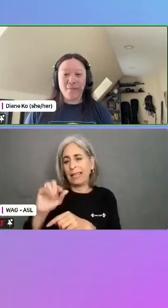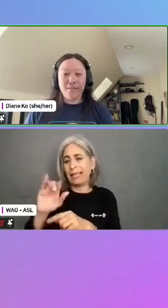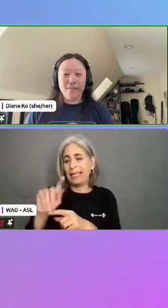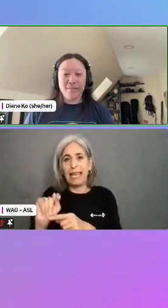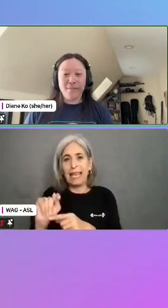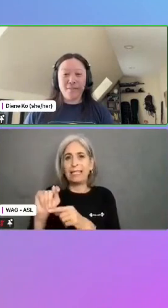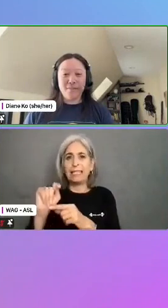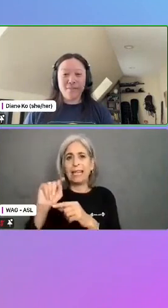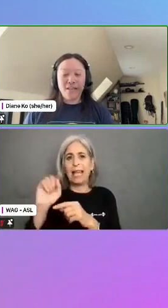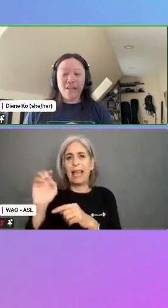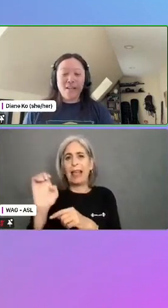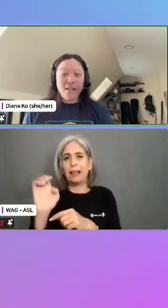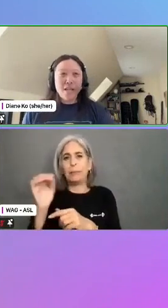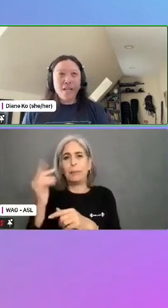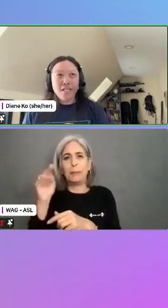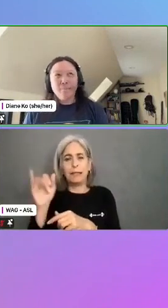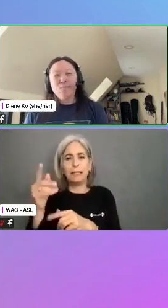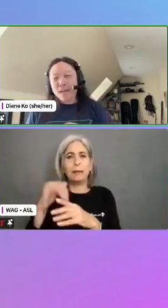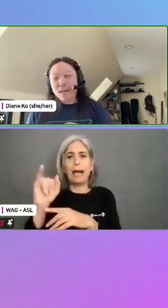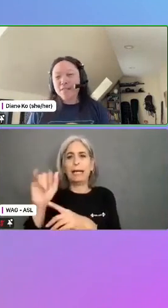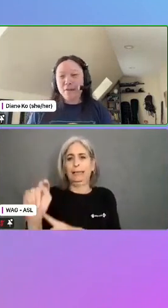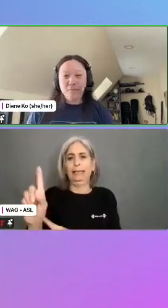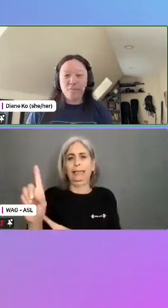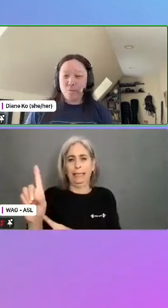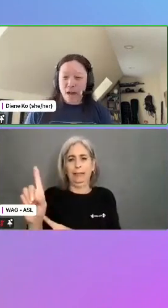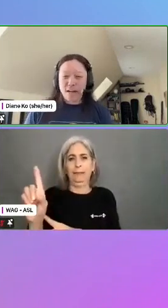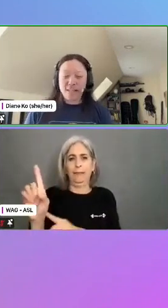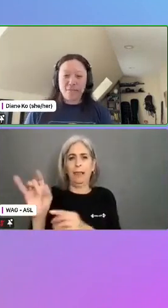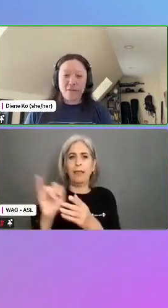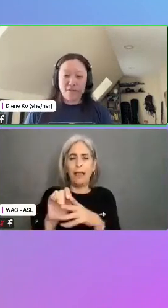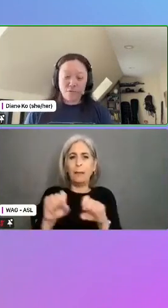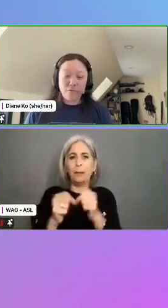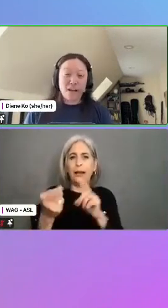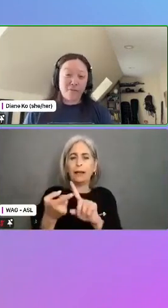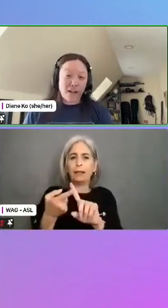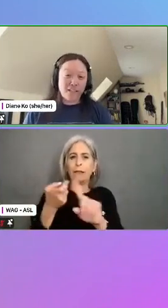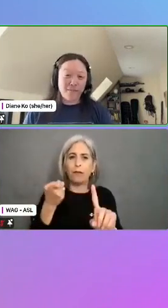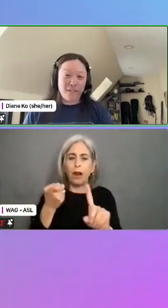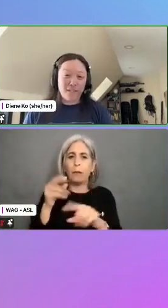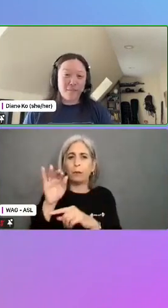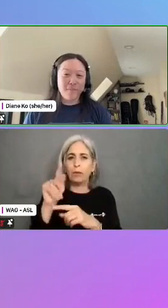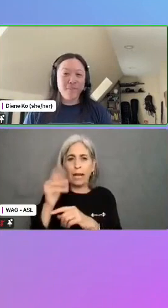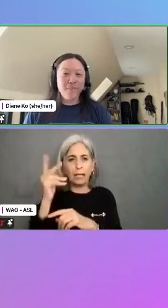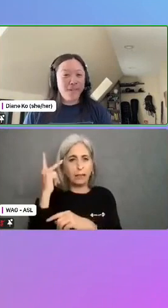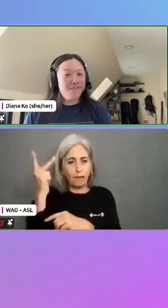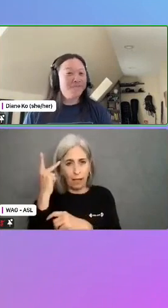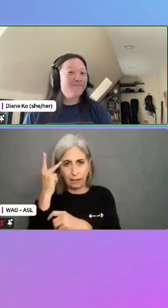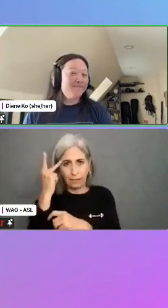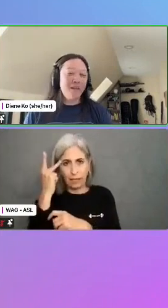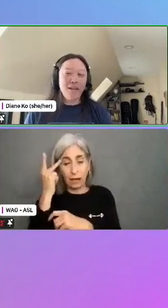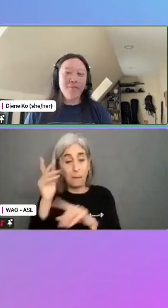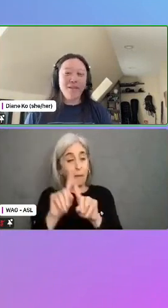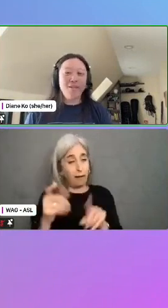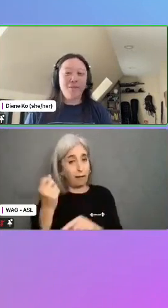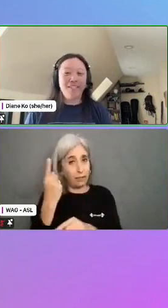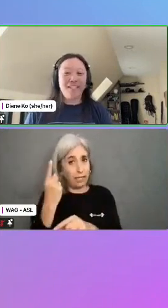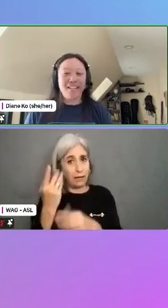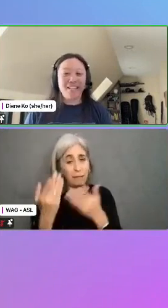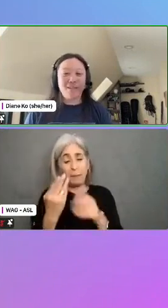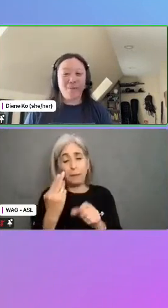only makes the rough available to the input field component. We want the ref to the dump available to its parent component. To do this, we need to forward the ref so that it's available to use by its parent. React provides a